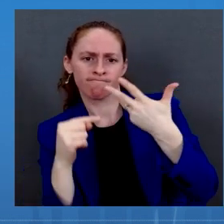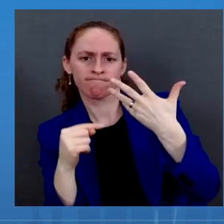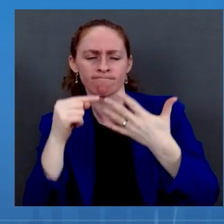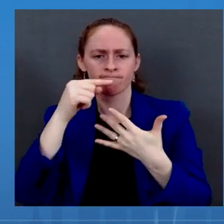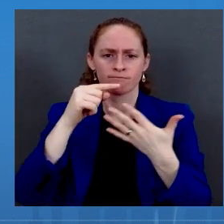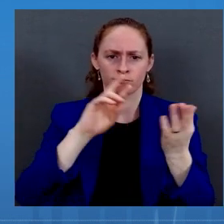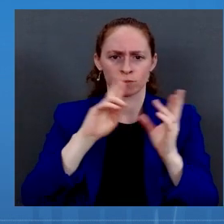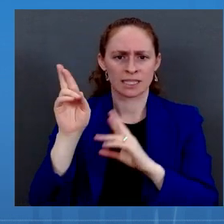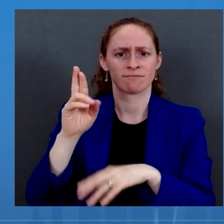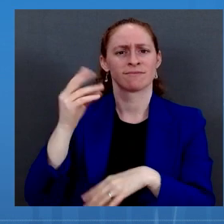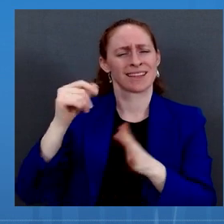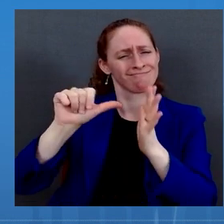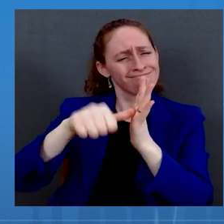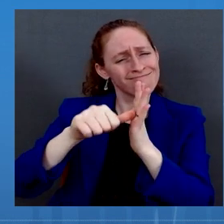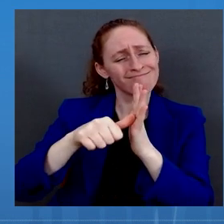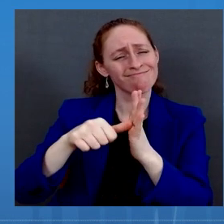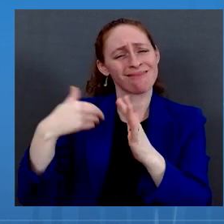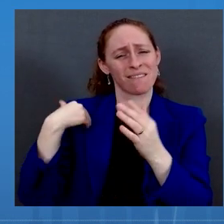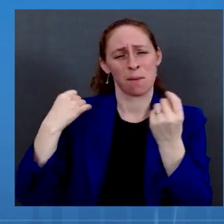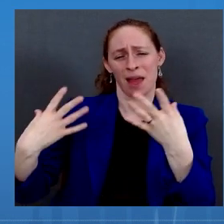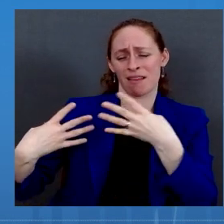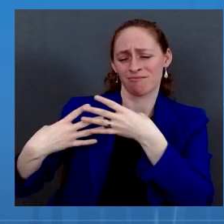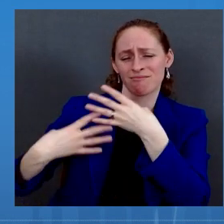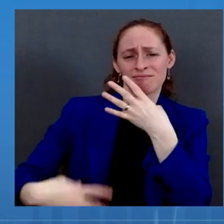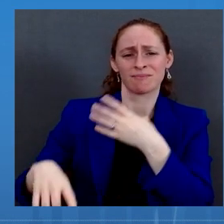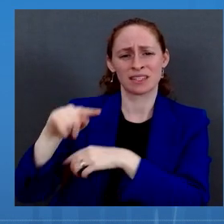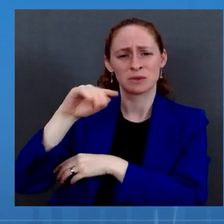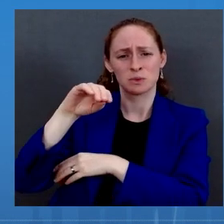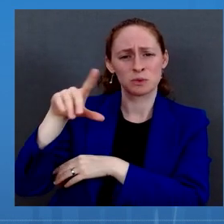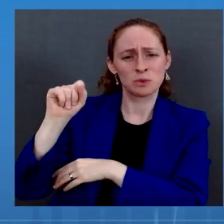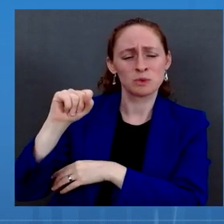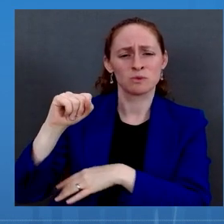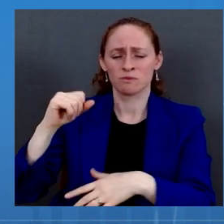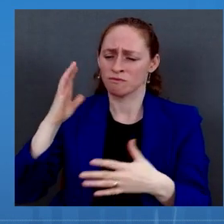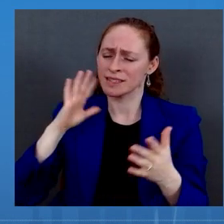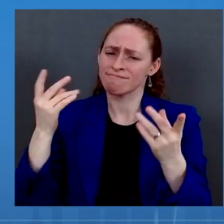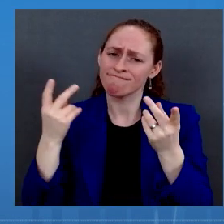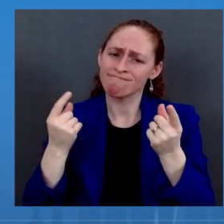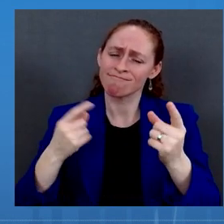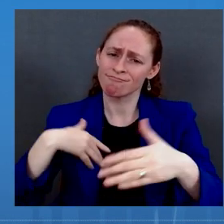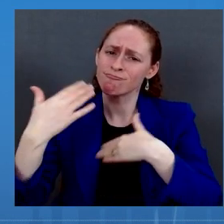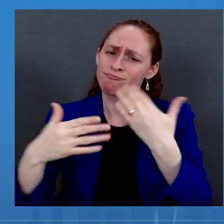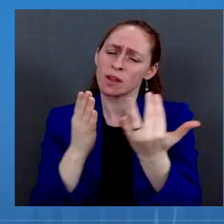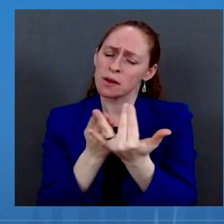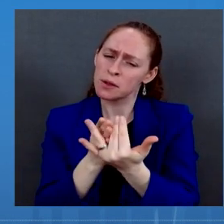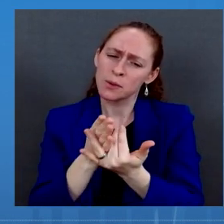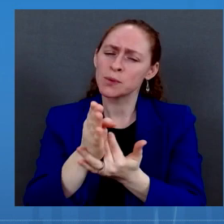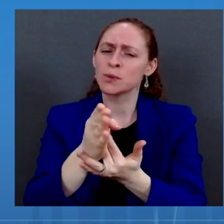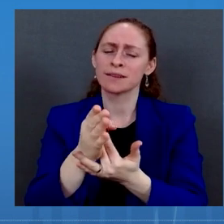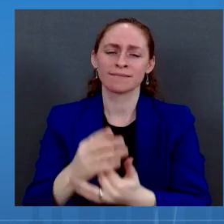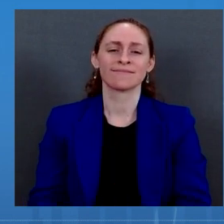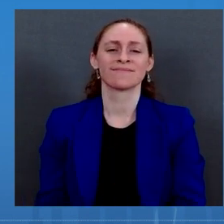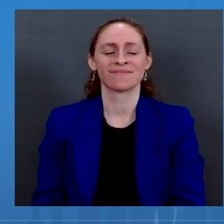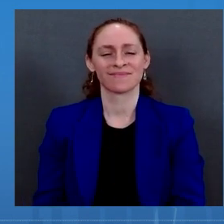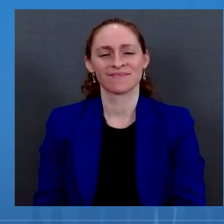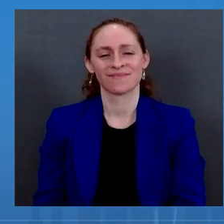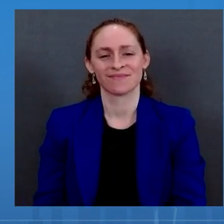With that, over to Dr. Walensky. Dr. Walensky: Thank you, Jeff. Good afternoon. As usual, I'd like to start by walking you through today's data.